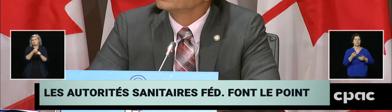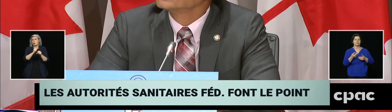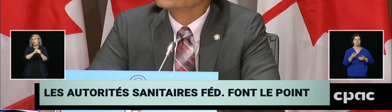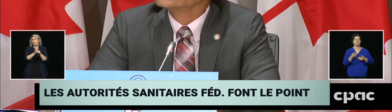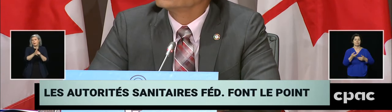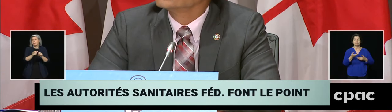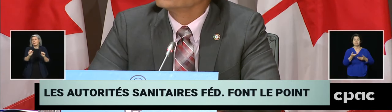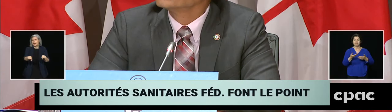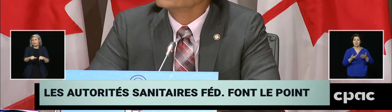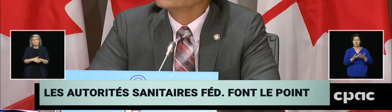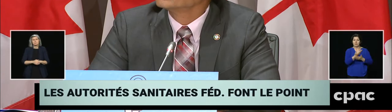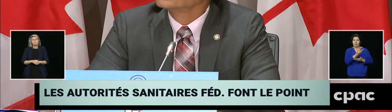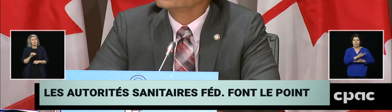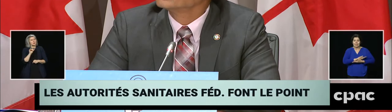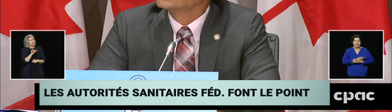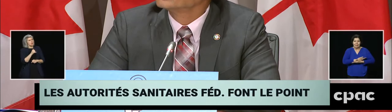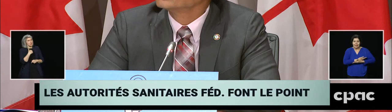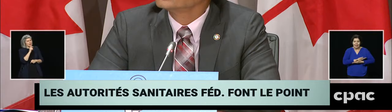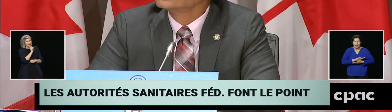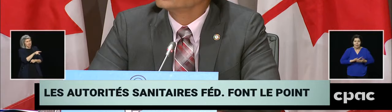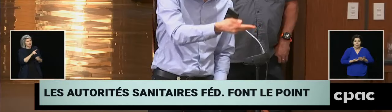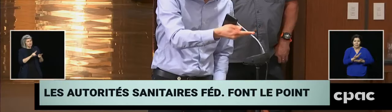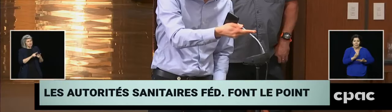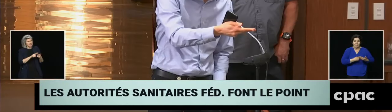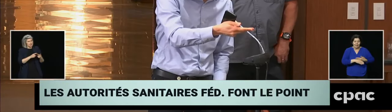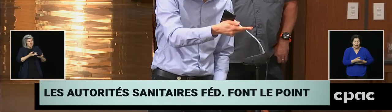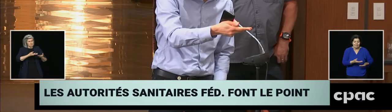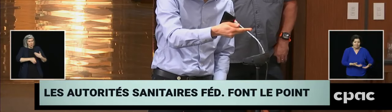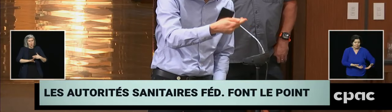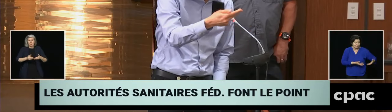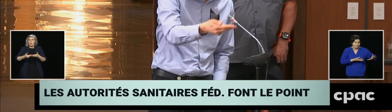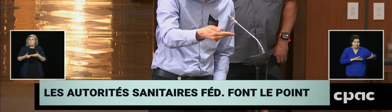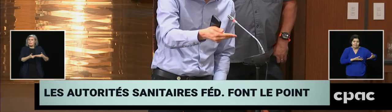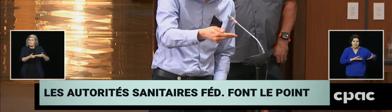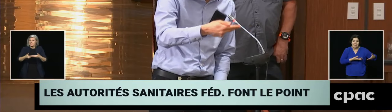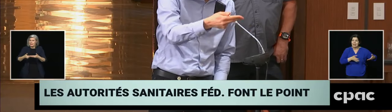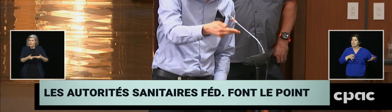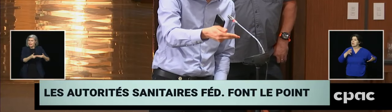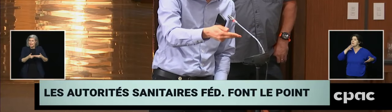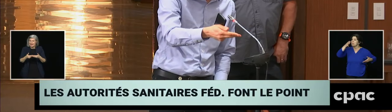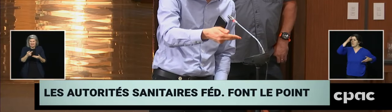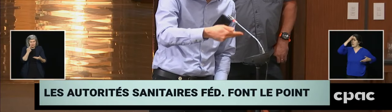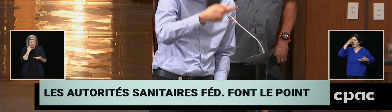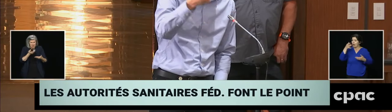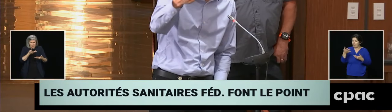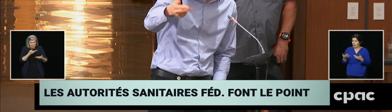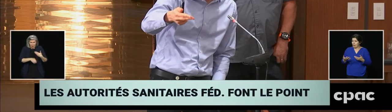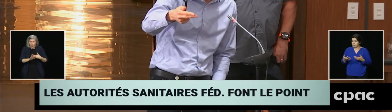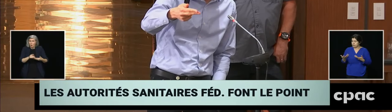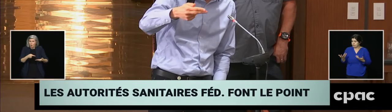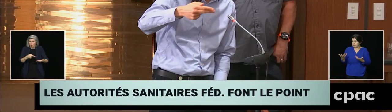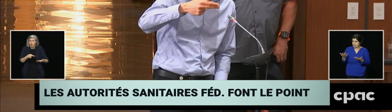HAVE TO SAY ABOUT NEWBORNS. THERE APPARENTLY IS A RISK TO